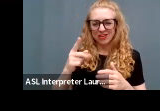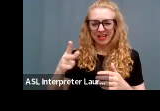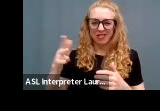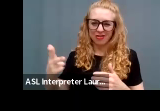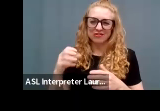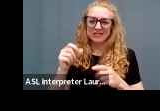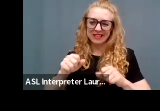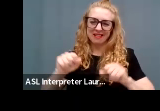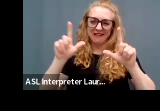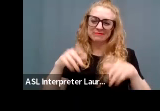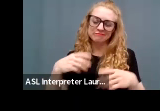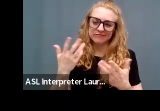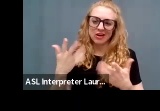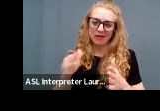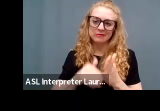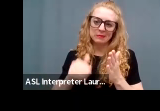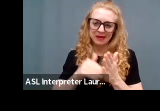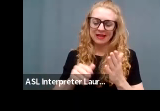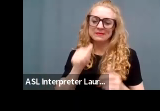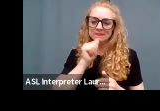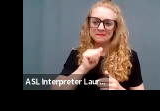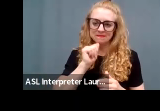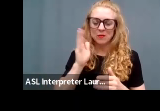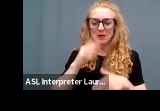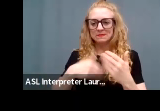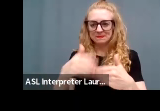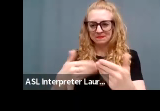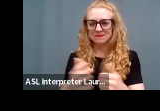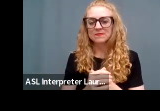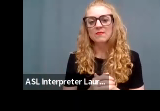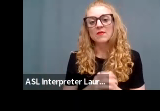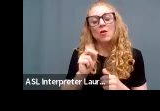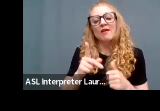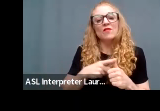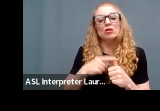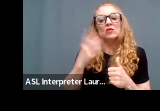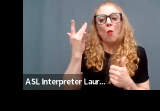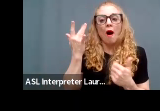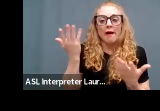please bear with me I'll try to get through those but first of all why in general do people choose